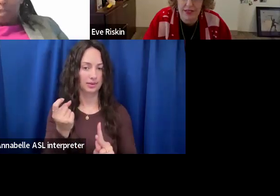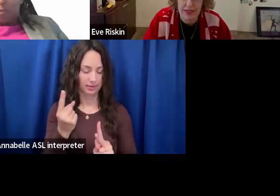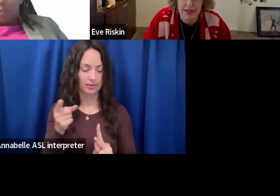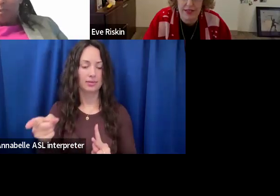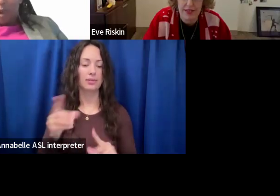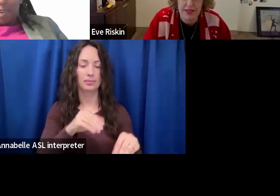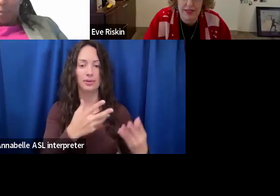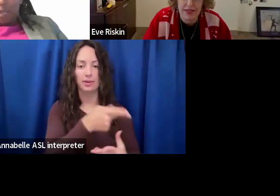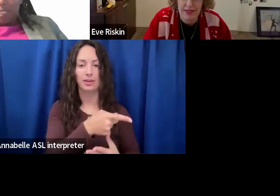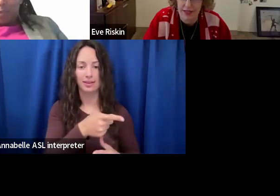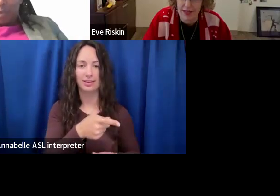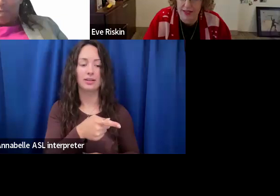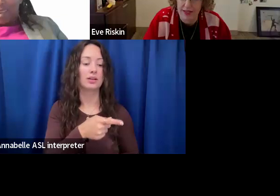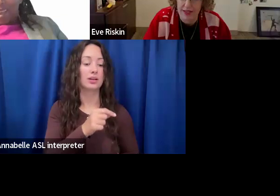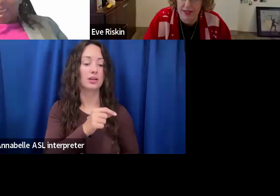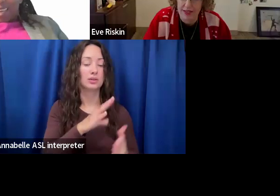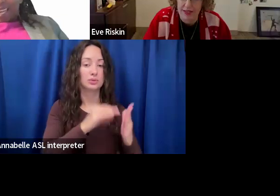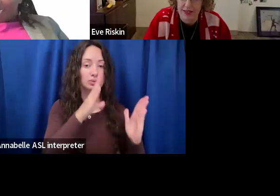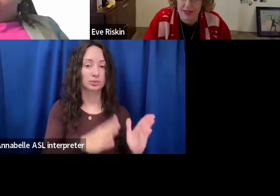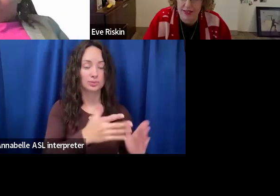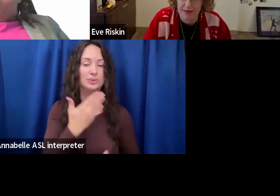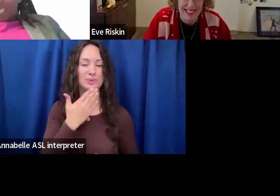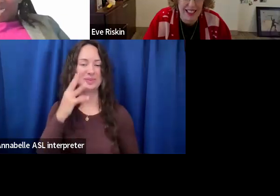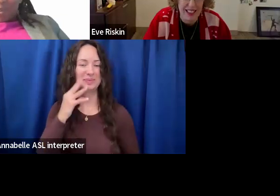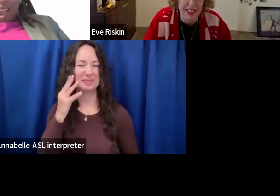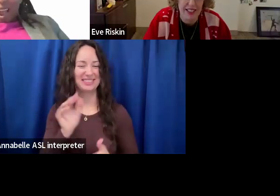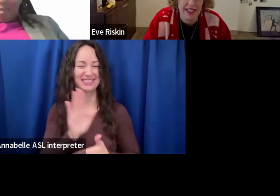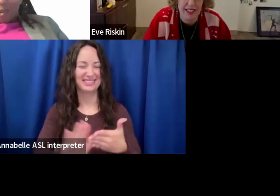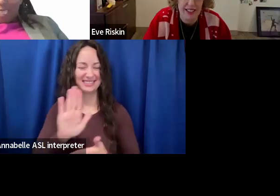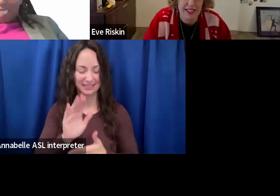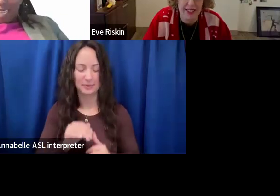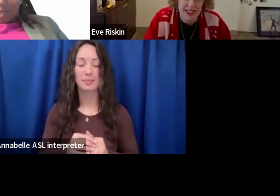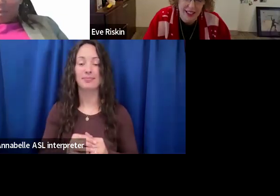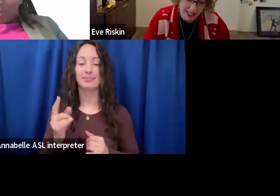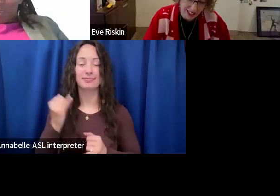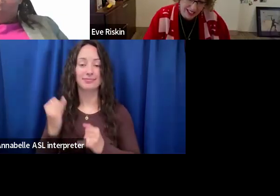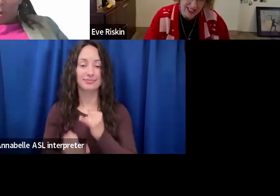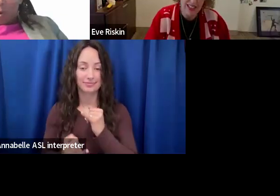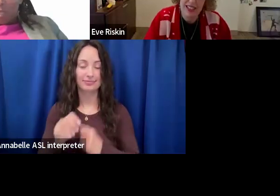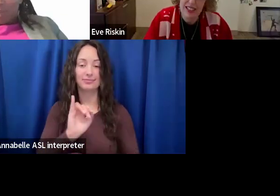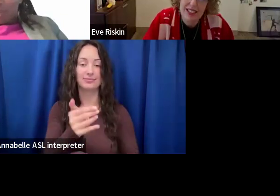with the best possible academic experience. Last but not least we have Dr. Jun Tsuji who was